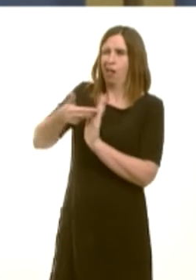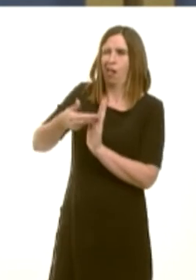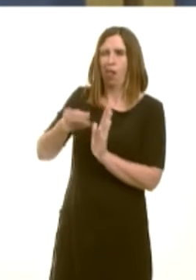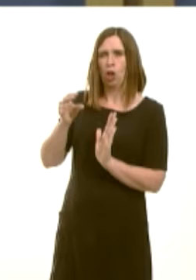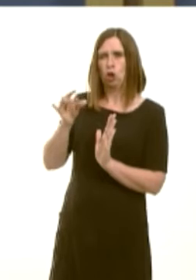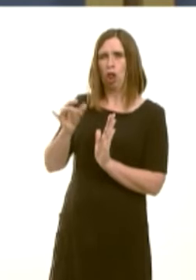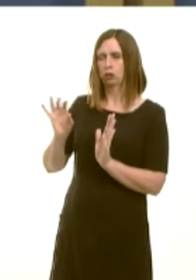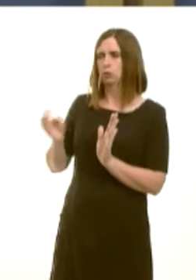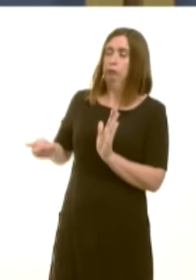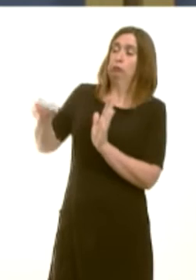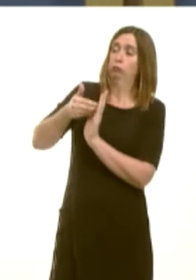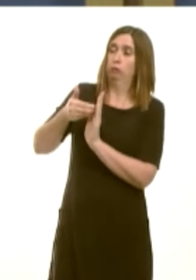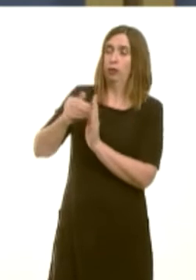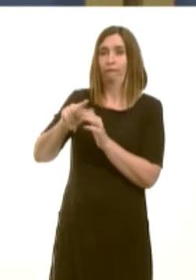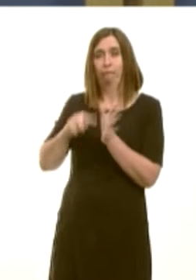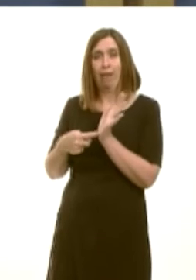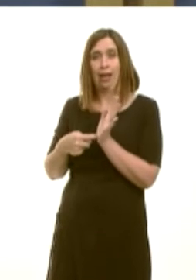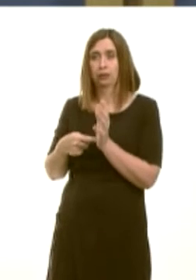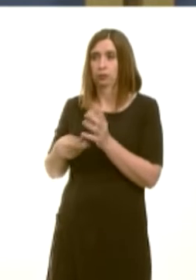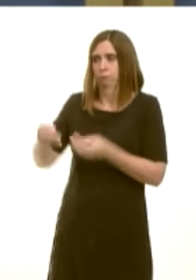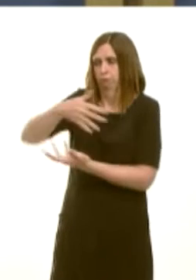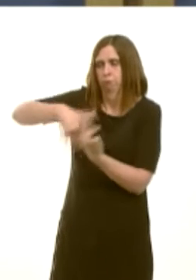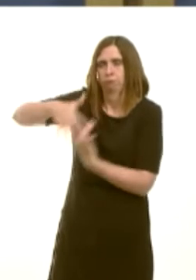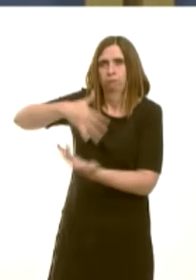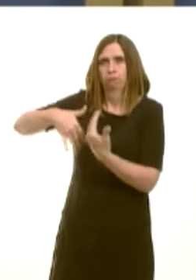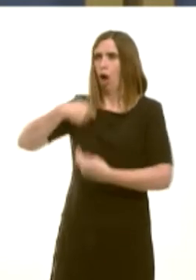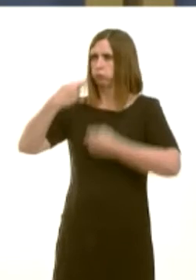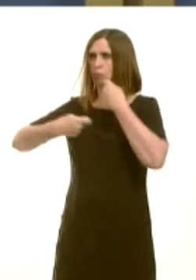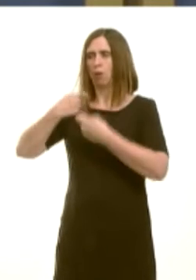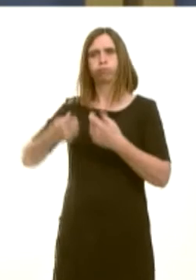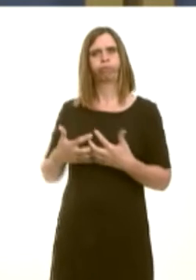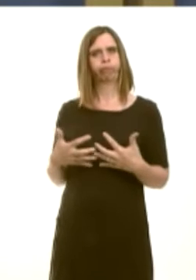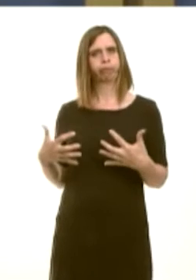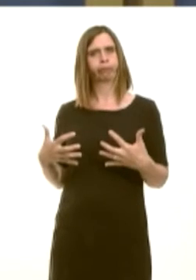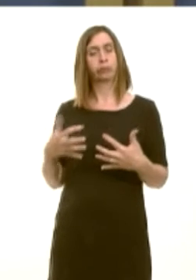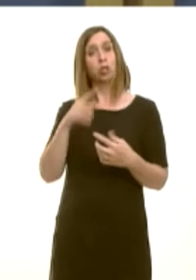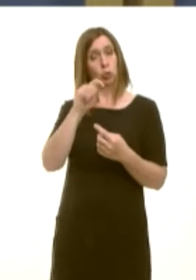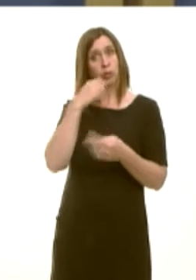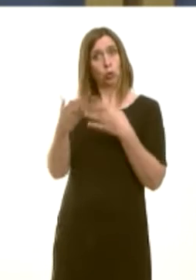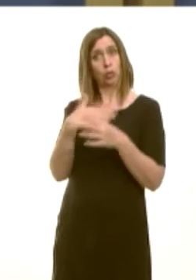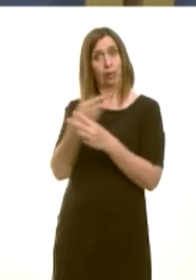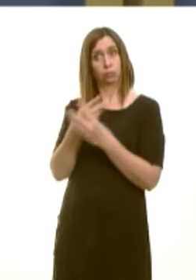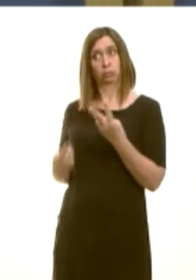consider a tax tackling all three of those issues and then using the money to subsidise